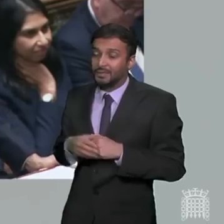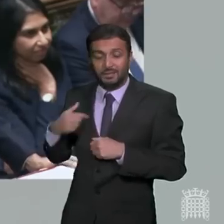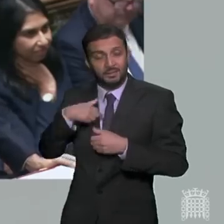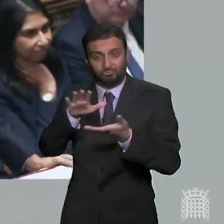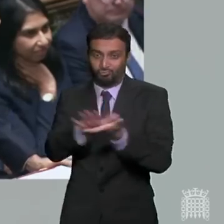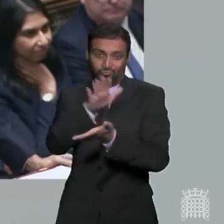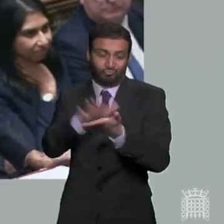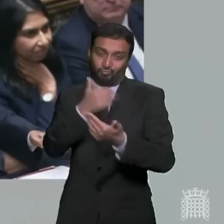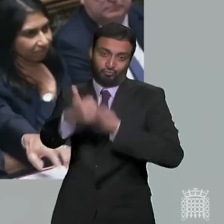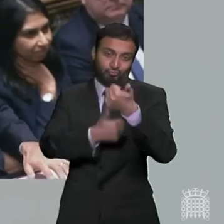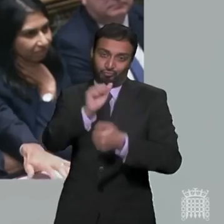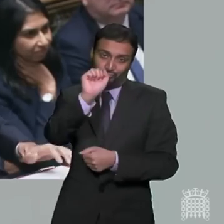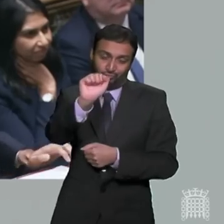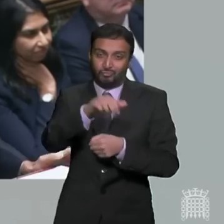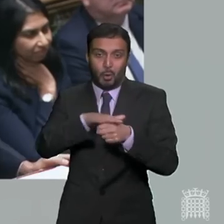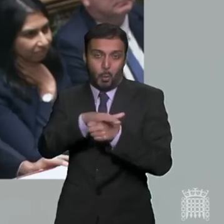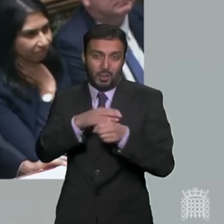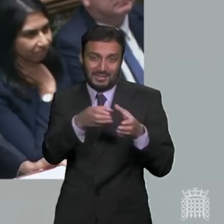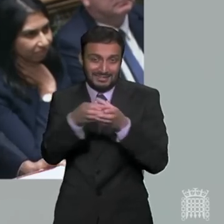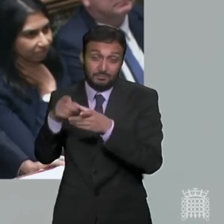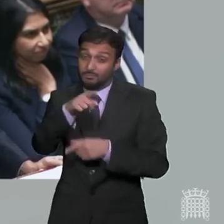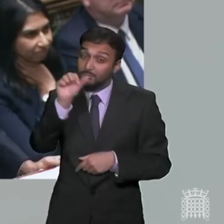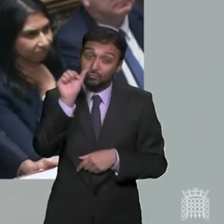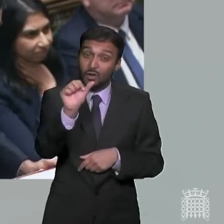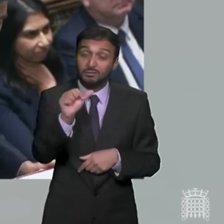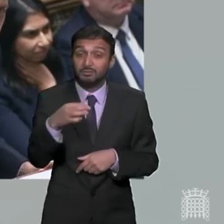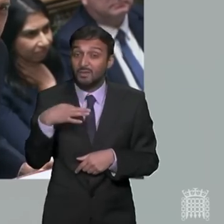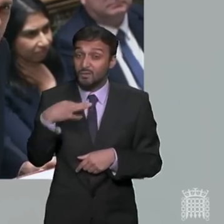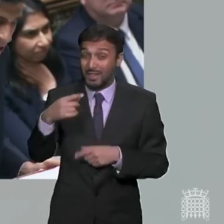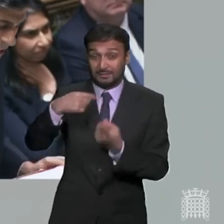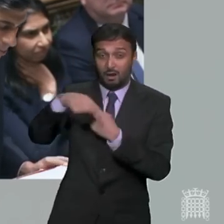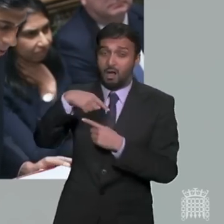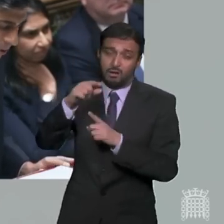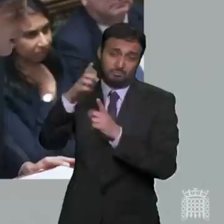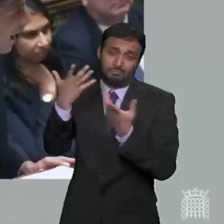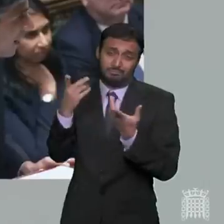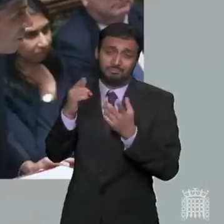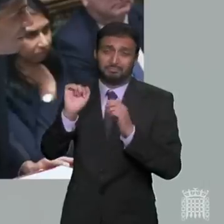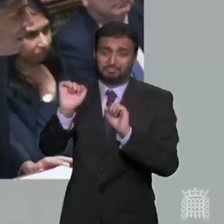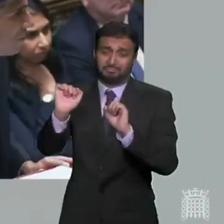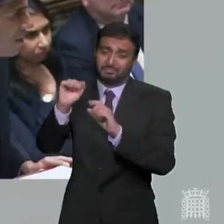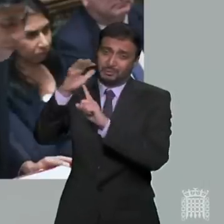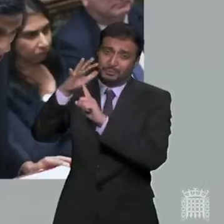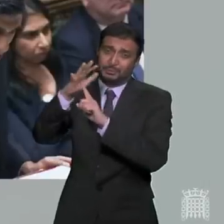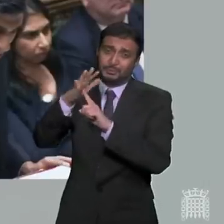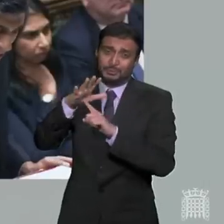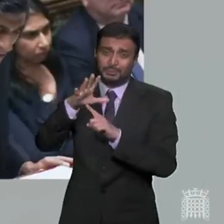He makes an excellent point that volunteers have a vital role to play in community sport and the delivery of major events.